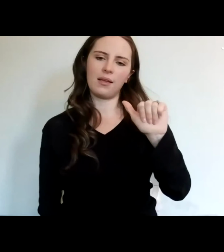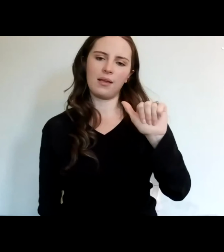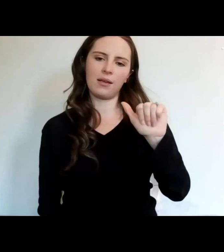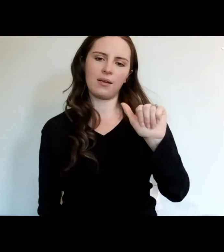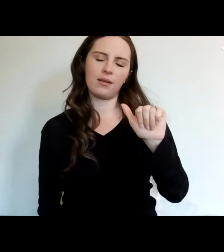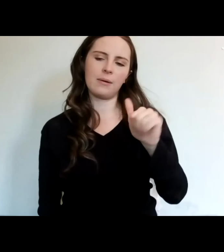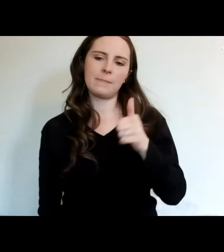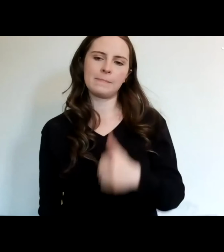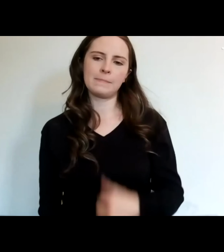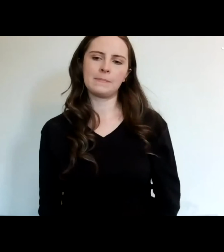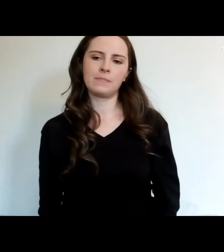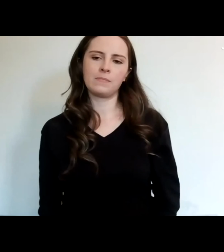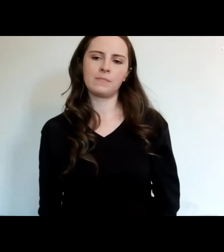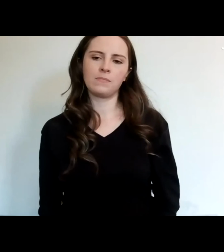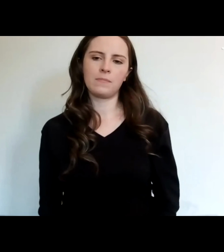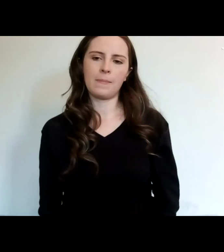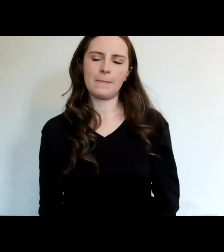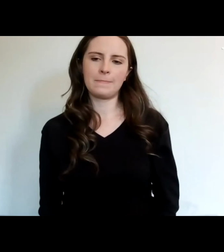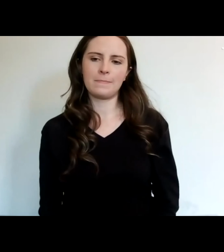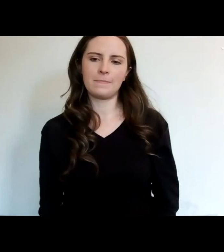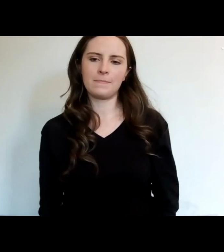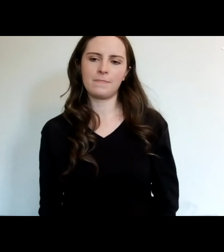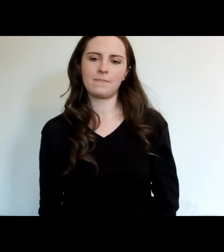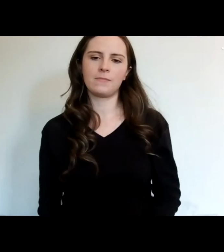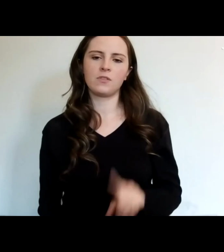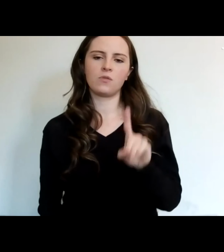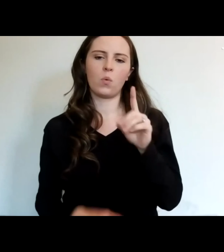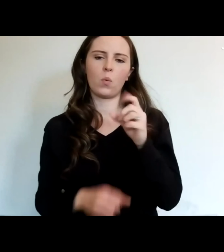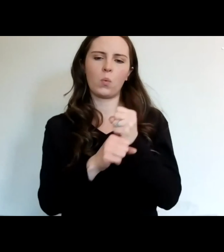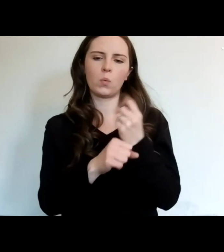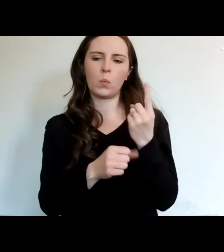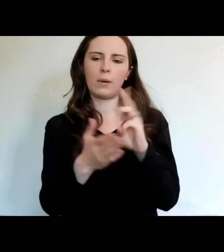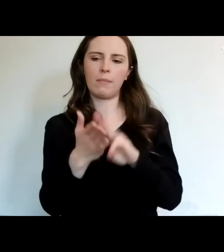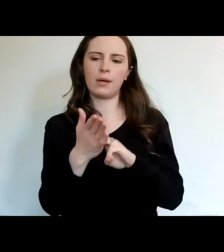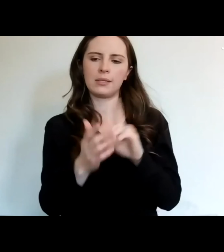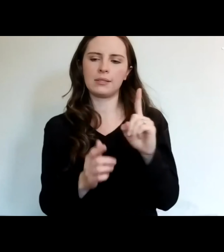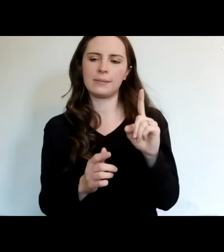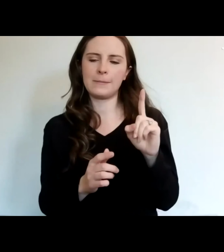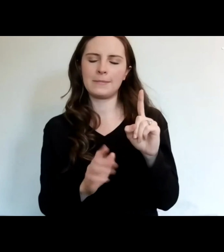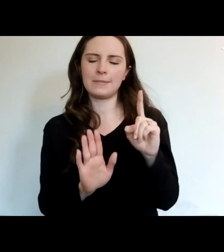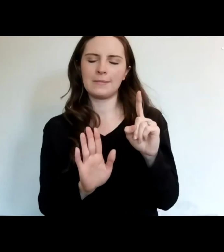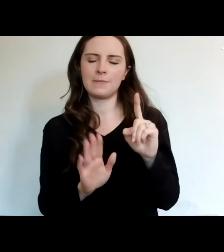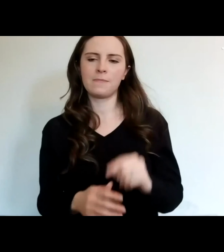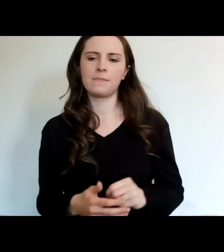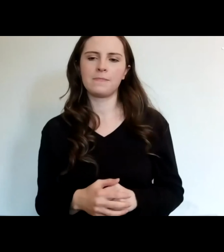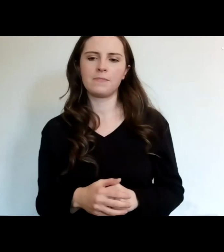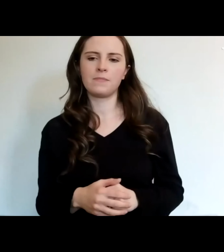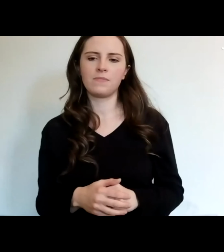Or am I? Just a moment. Sorry. Just bear with me a sec, cos I have got some more questions